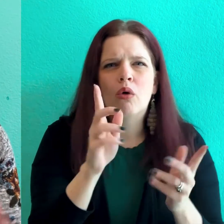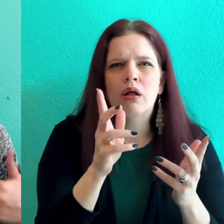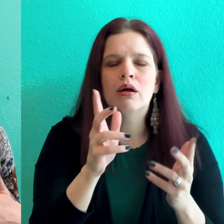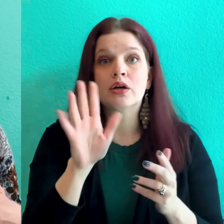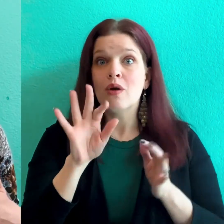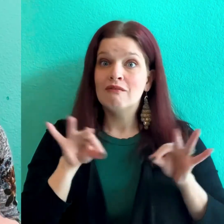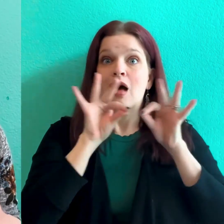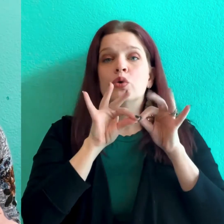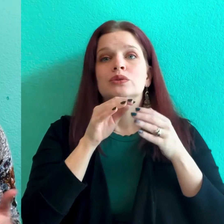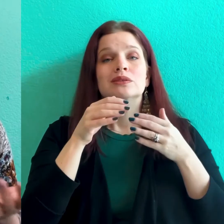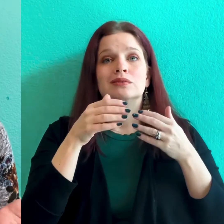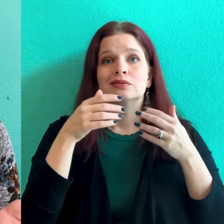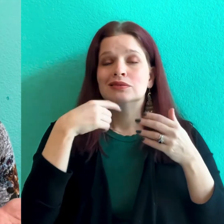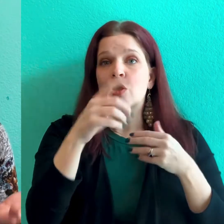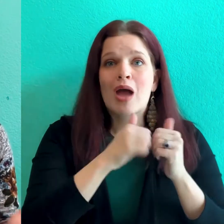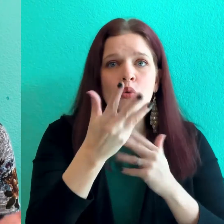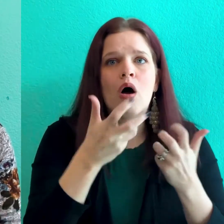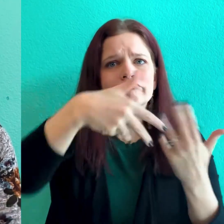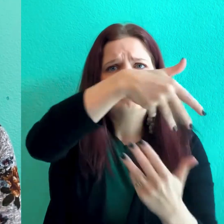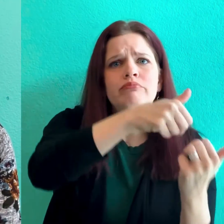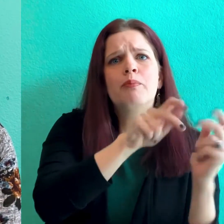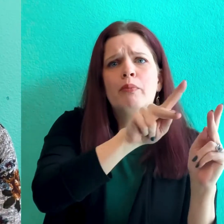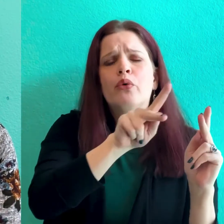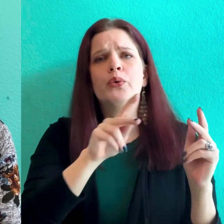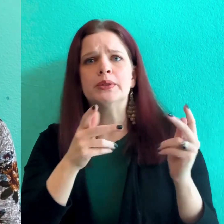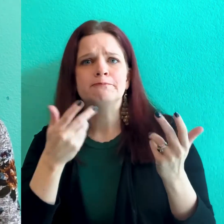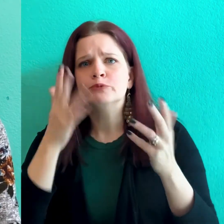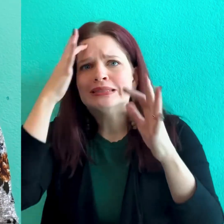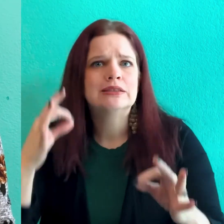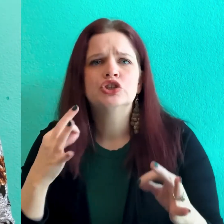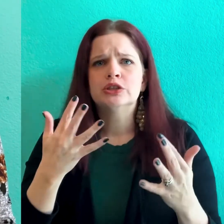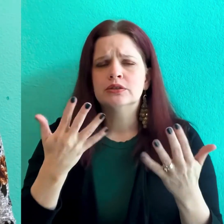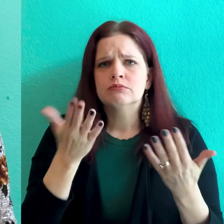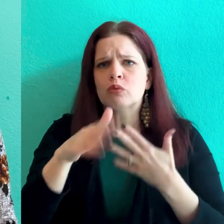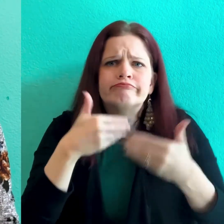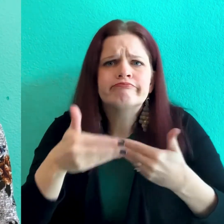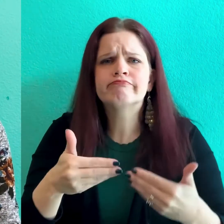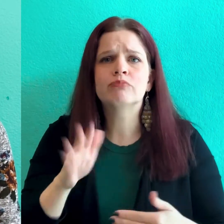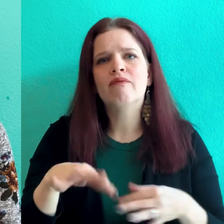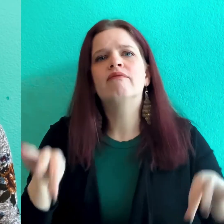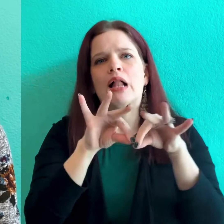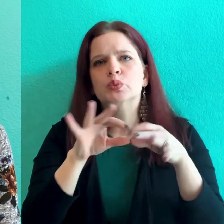The things that are important to you are going to guide how you interact with the world, how you speak with other people and the decisions that you make.